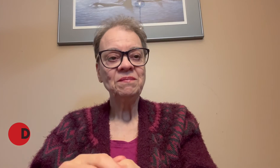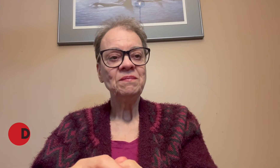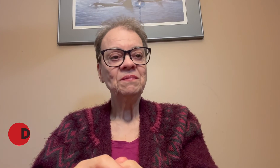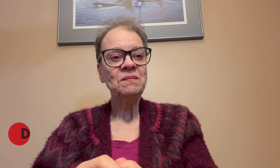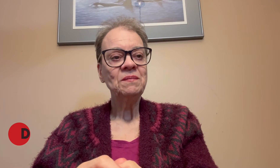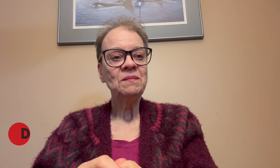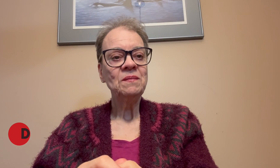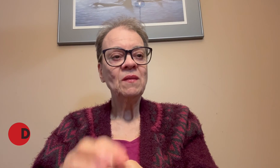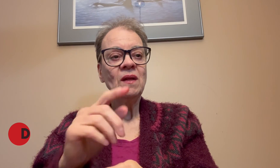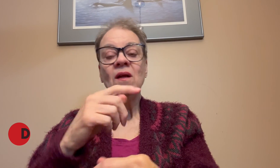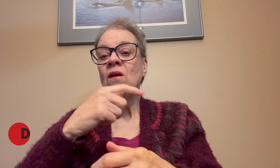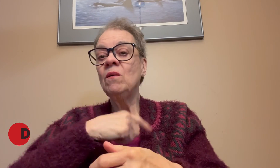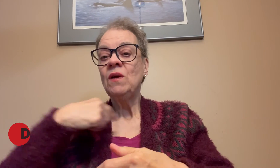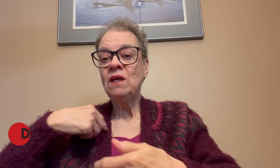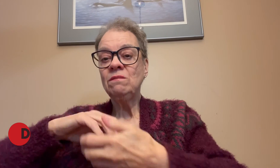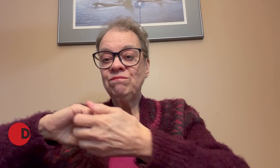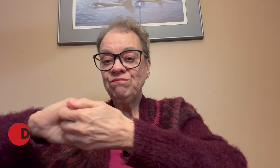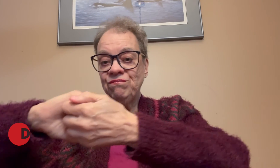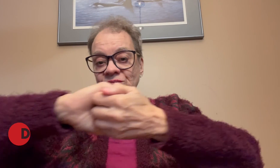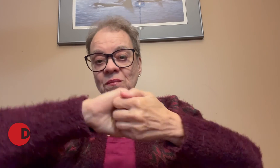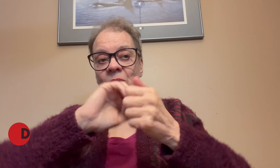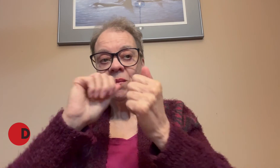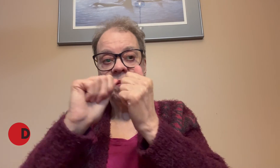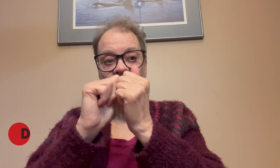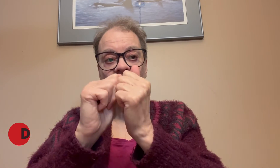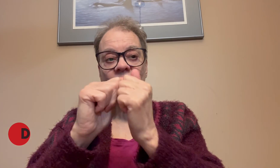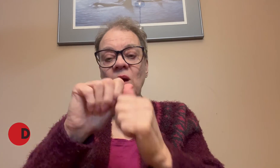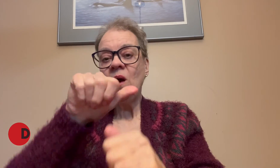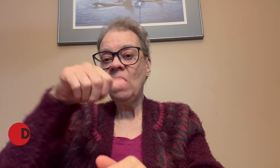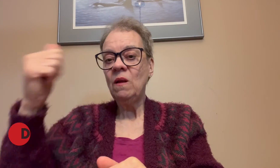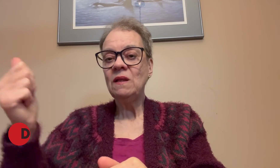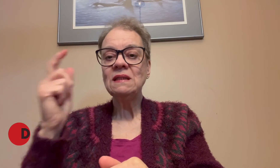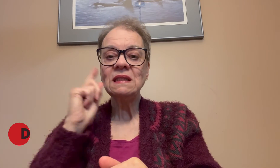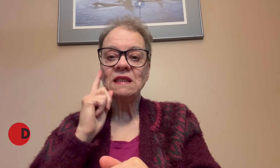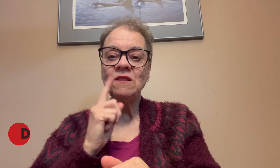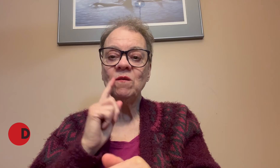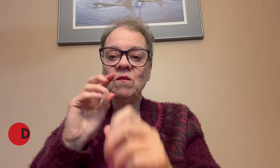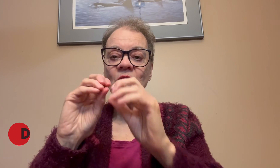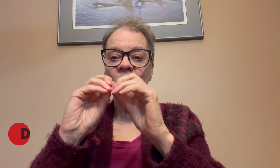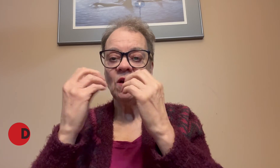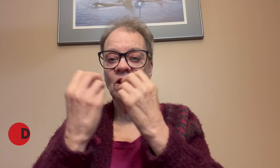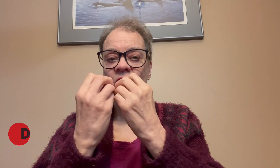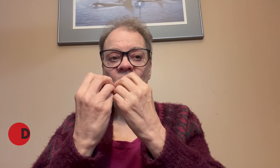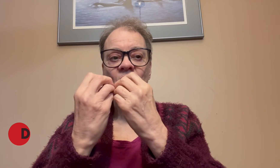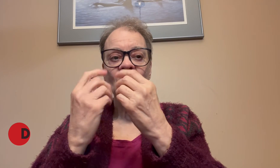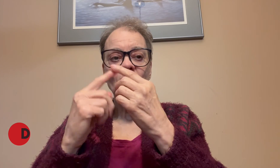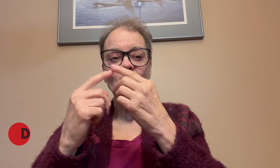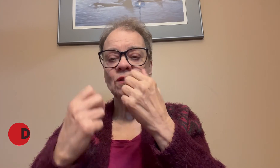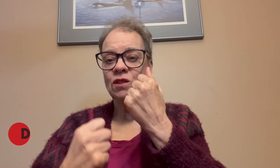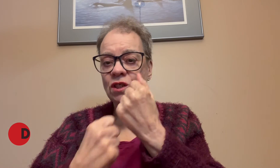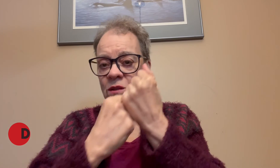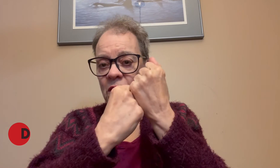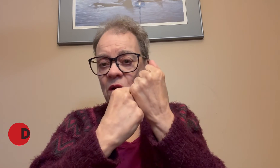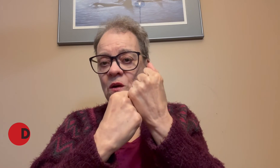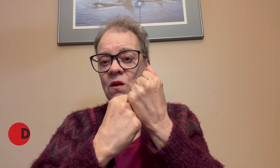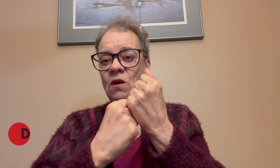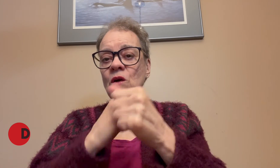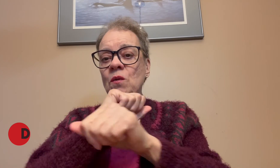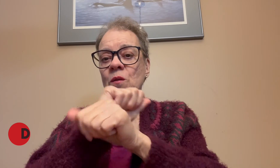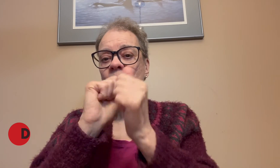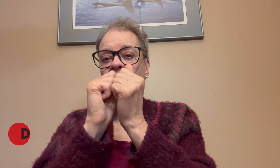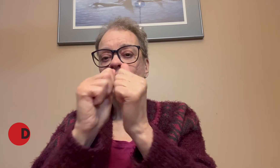We collaborate with other Deaf organizations to support and